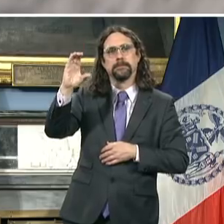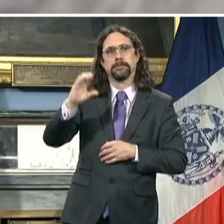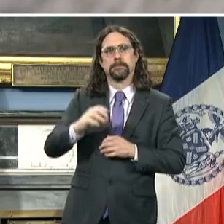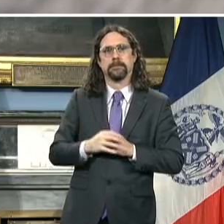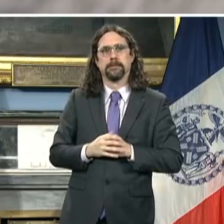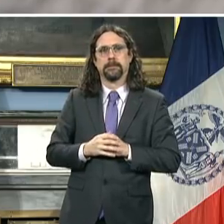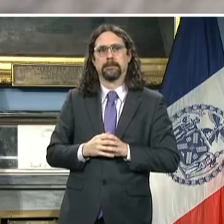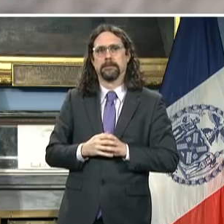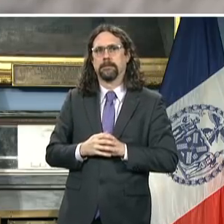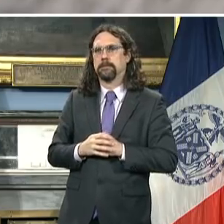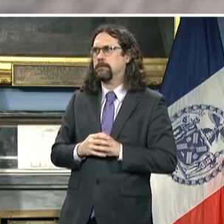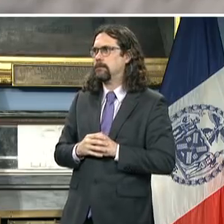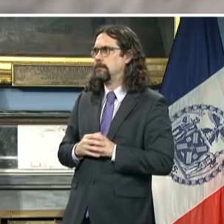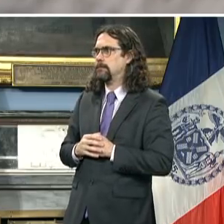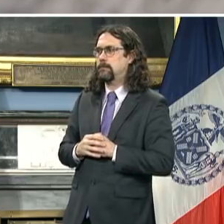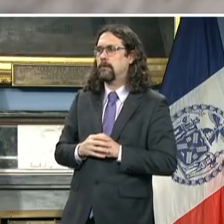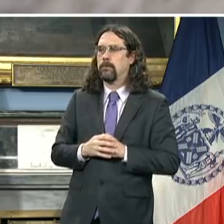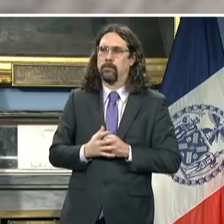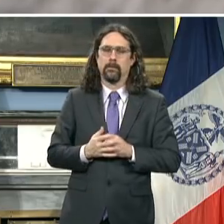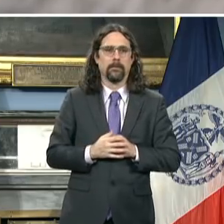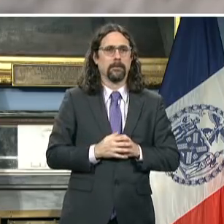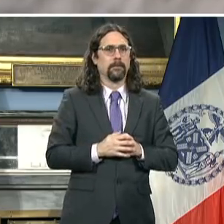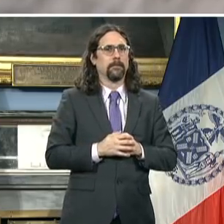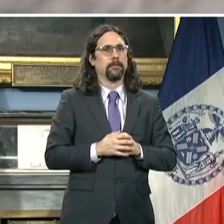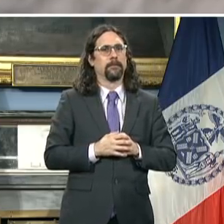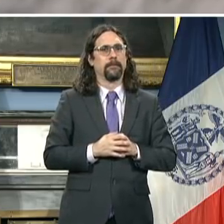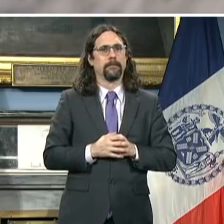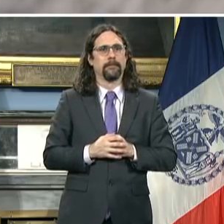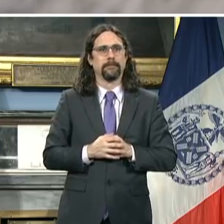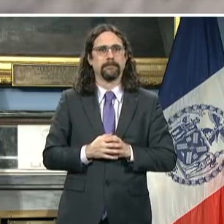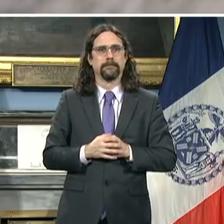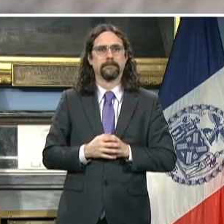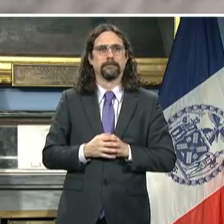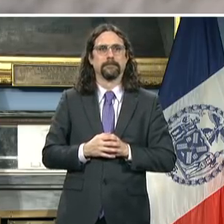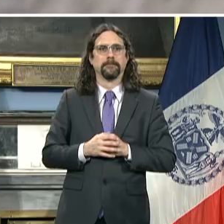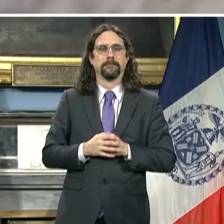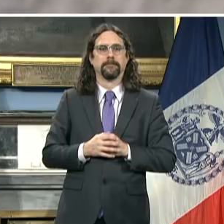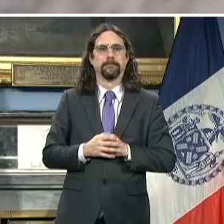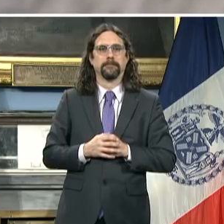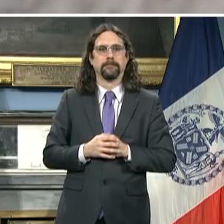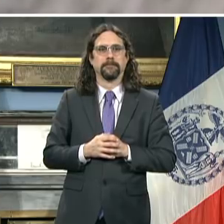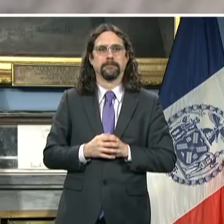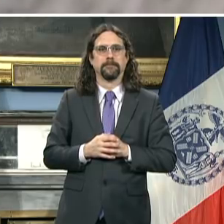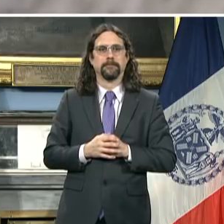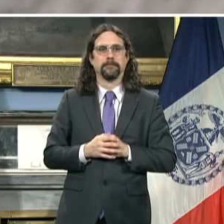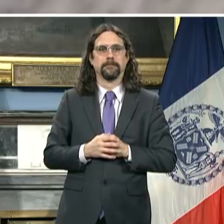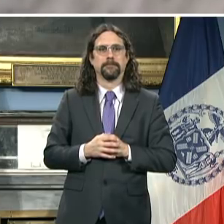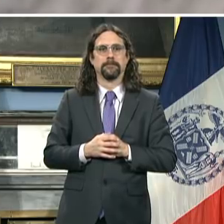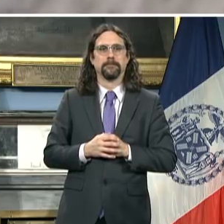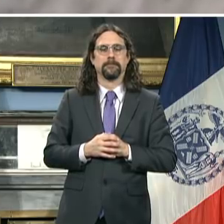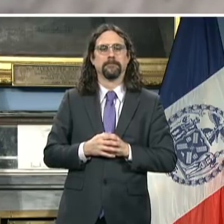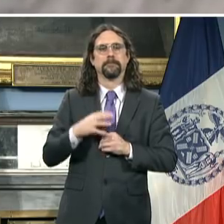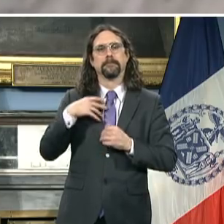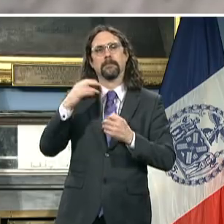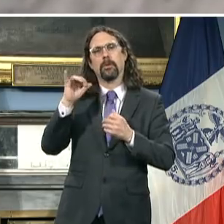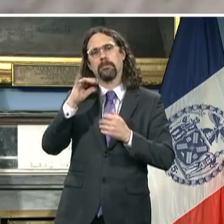ALL OF THESE EFFORTS TO PRODUCE OUR OWN HOME-GROWN